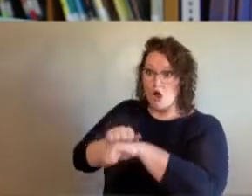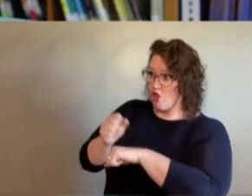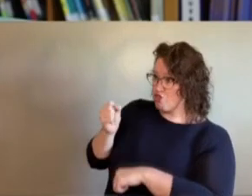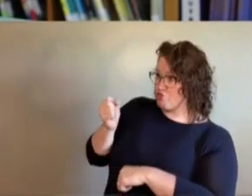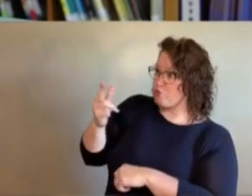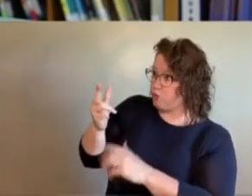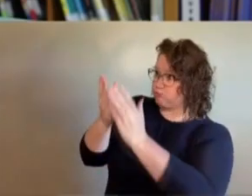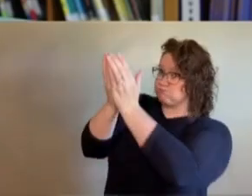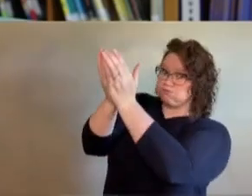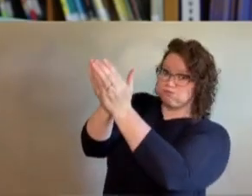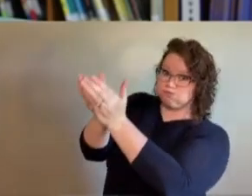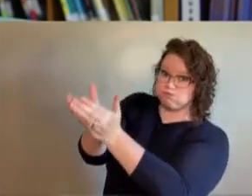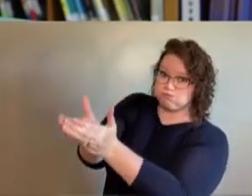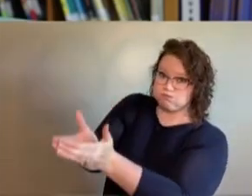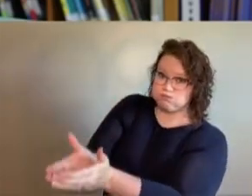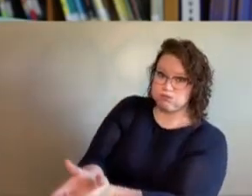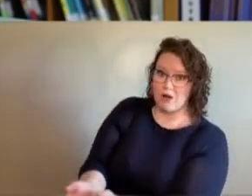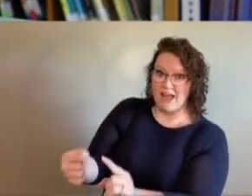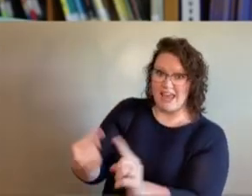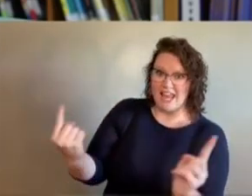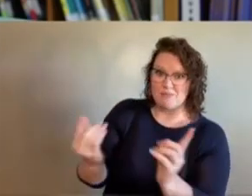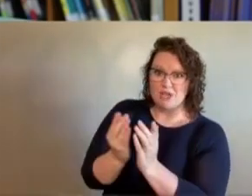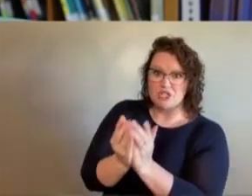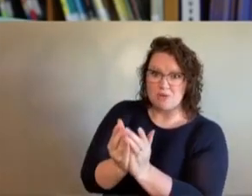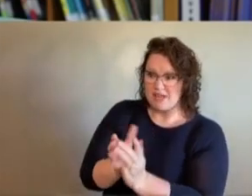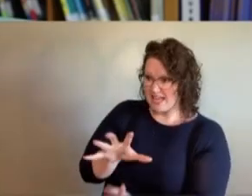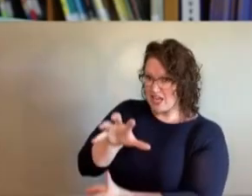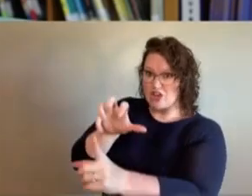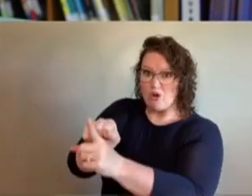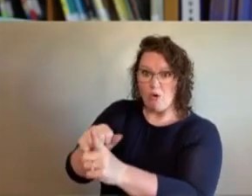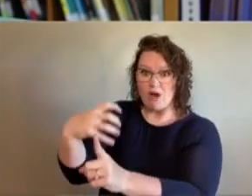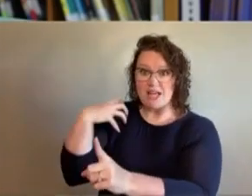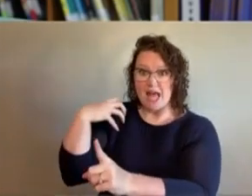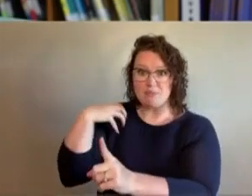The ship took fire for a day, maybe two, but Jackie sunk the